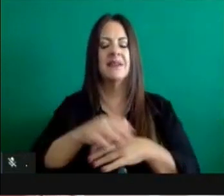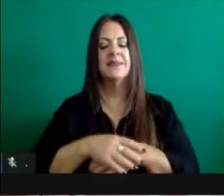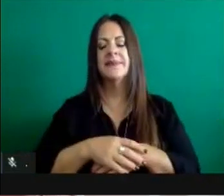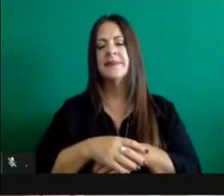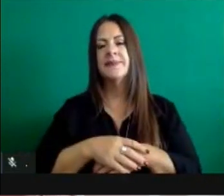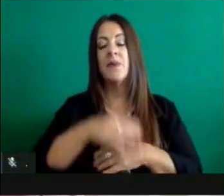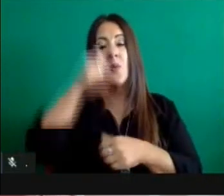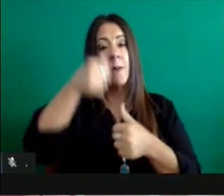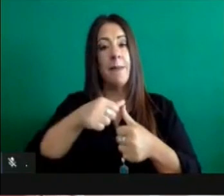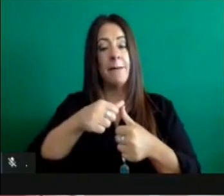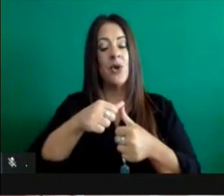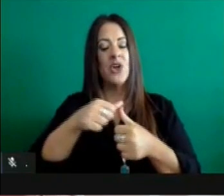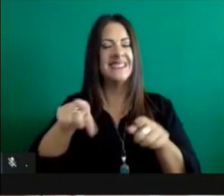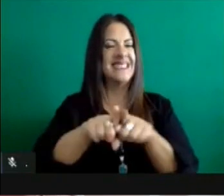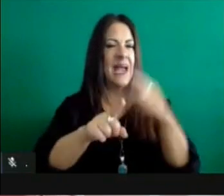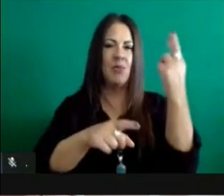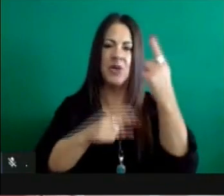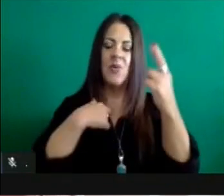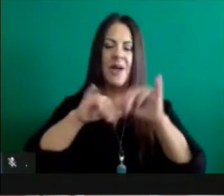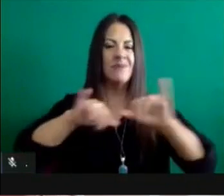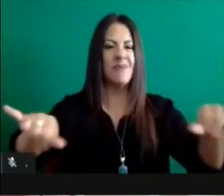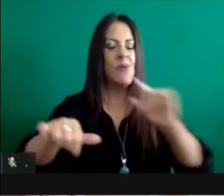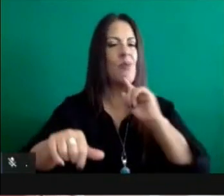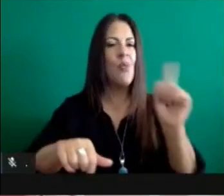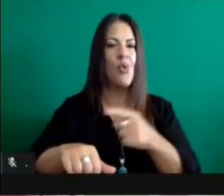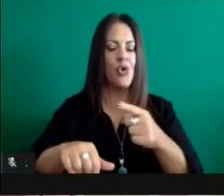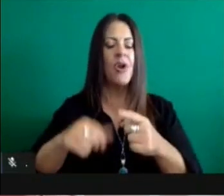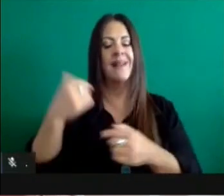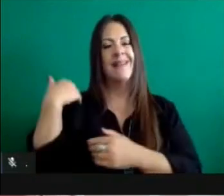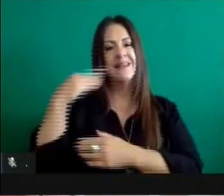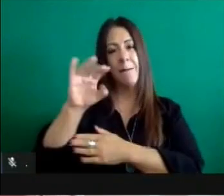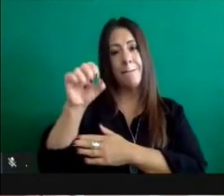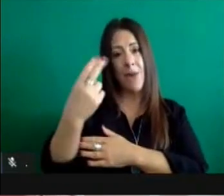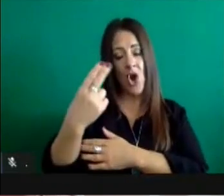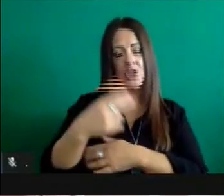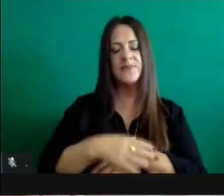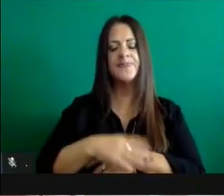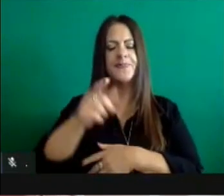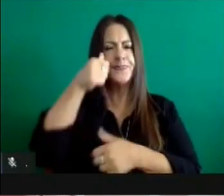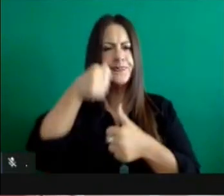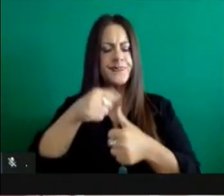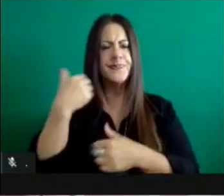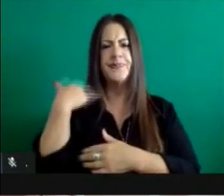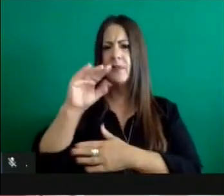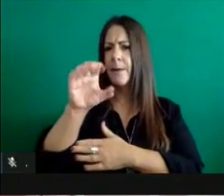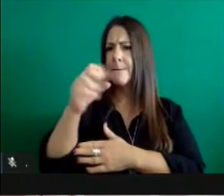TRANSMISSION. IT'S ALSO BASED ON OUR PAST EXPERIENCES IN MARCH, WHEN WE